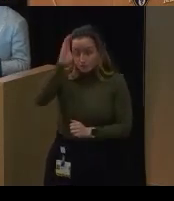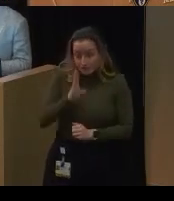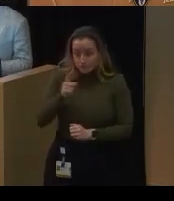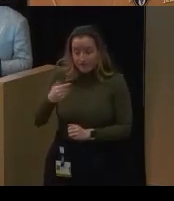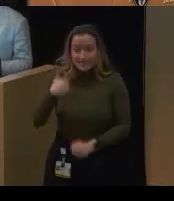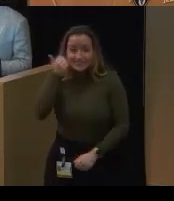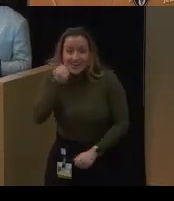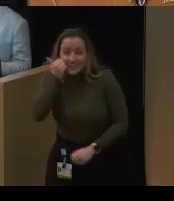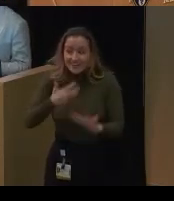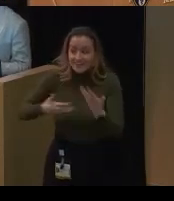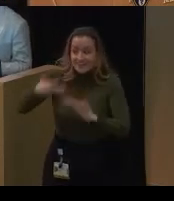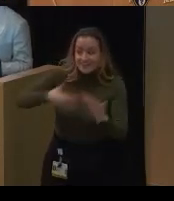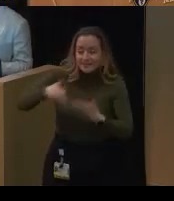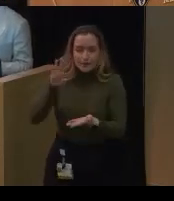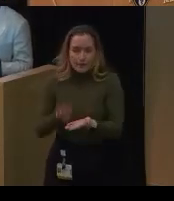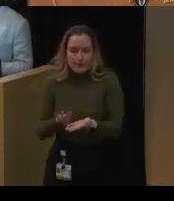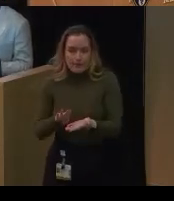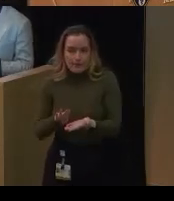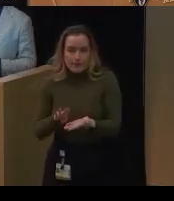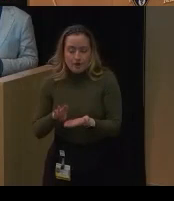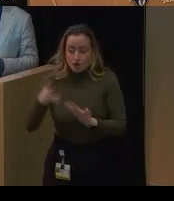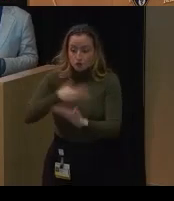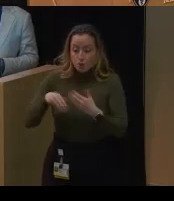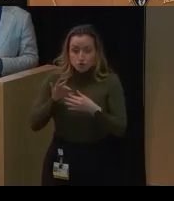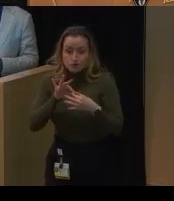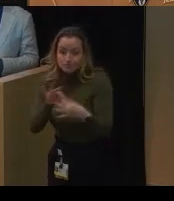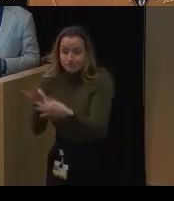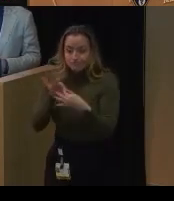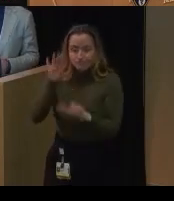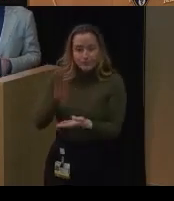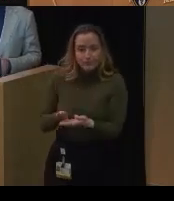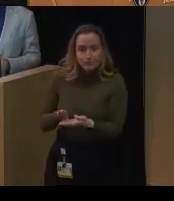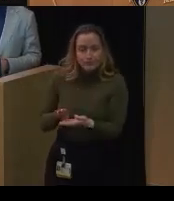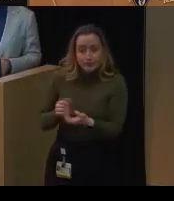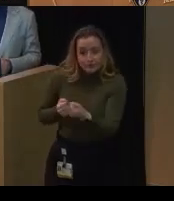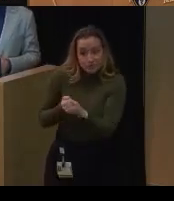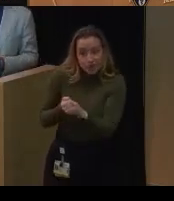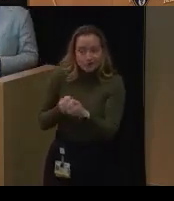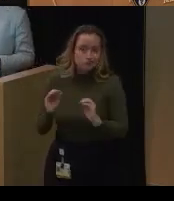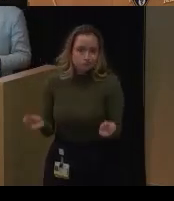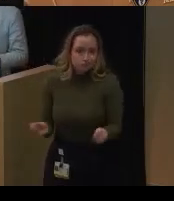interactions they have smaller social networks and they report reduced social support so this means